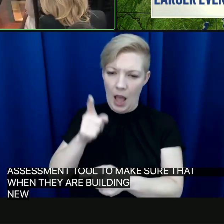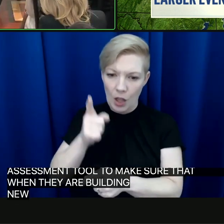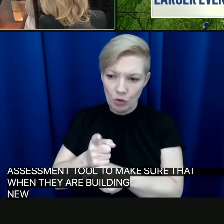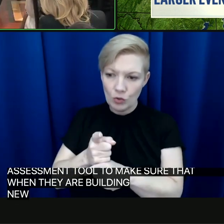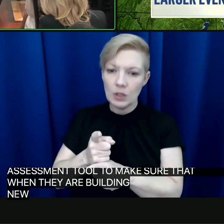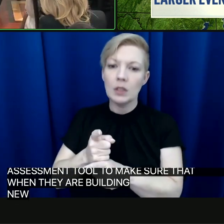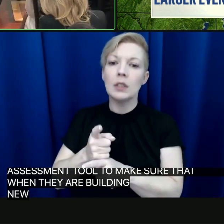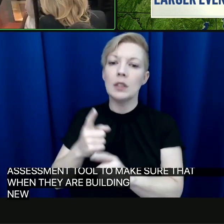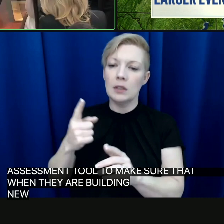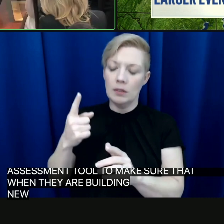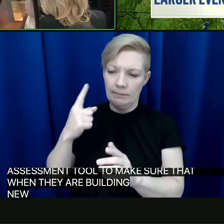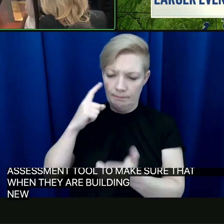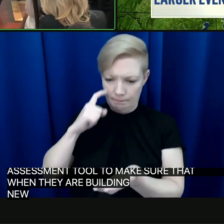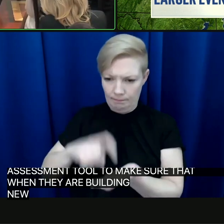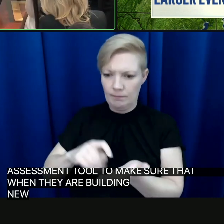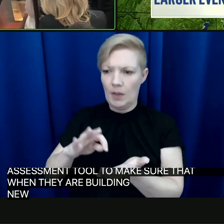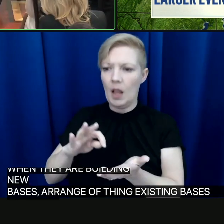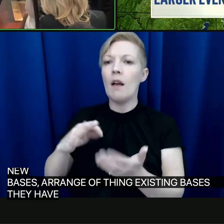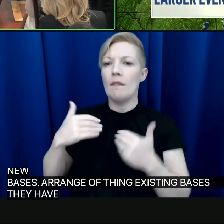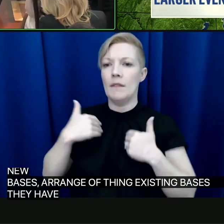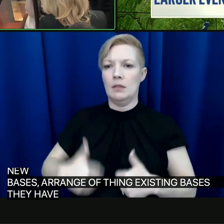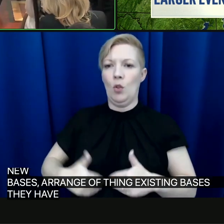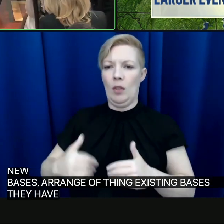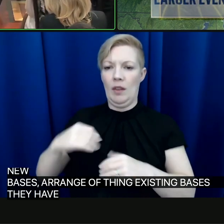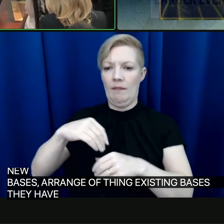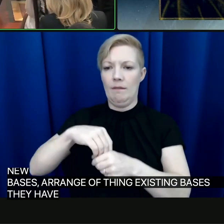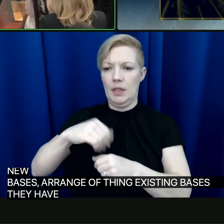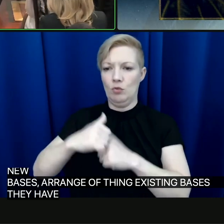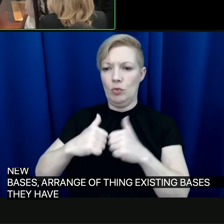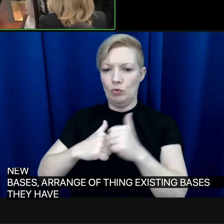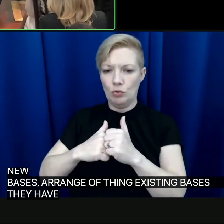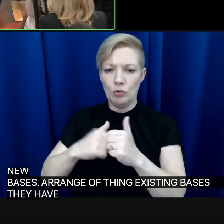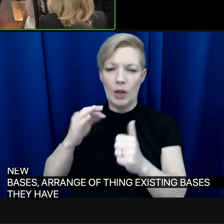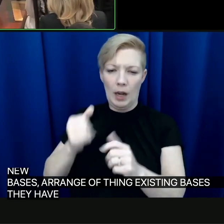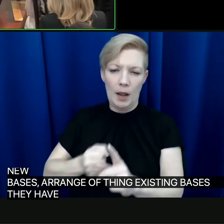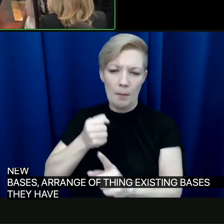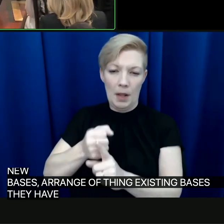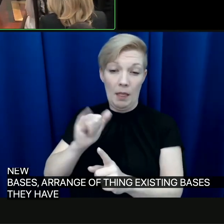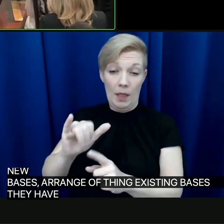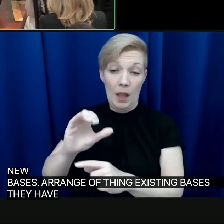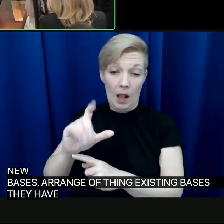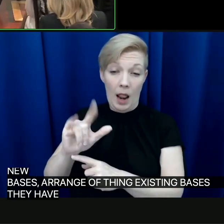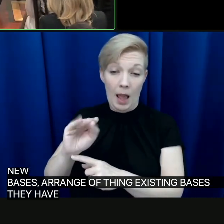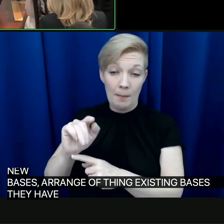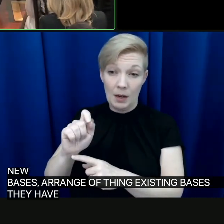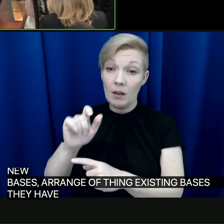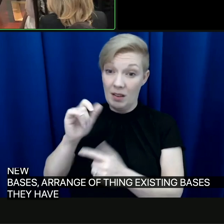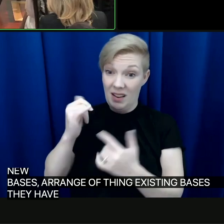as well as the impacts that may come along due to the impacts of climate. And they are now sharing that with the rest of the federal government